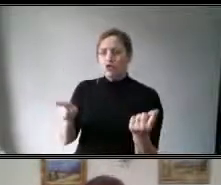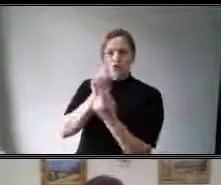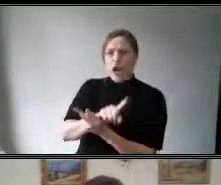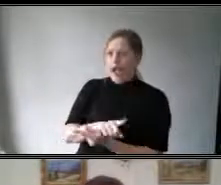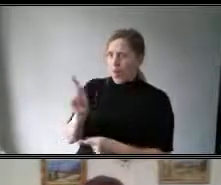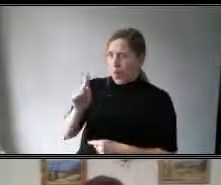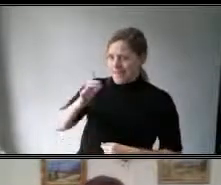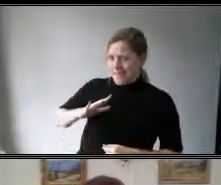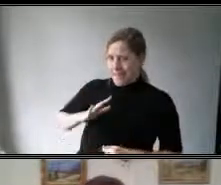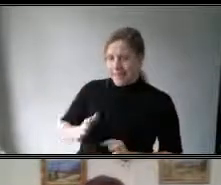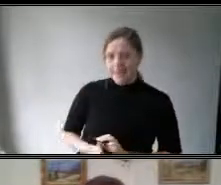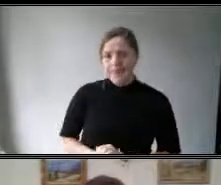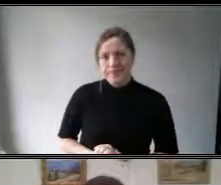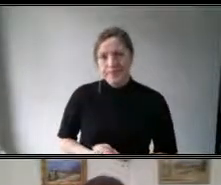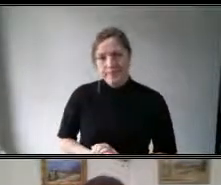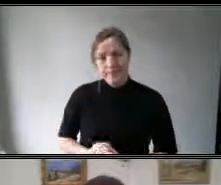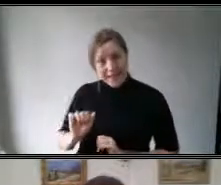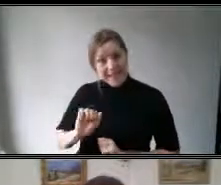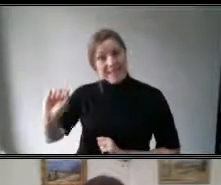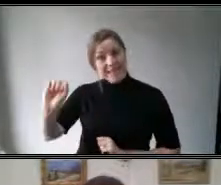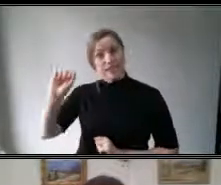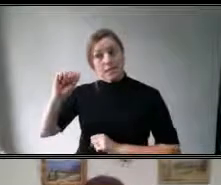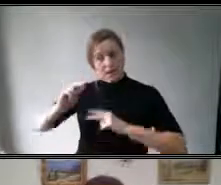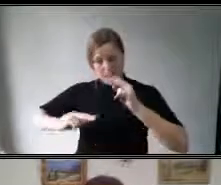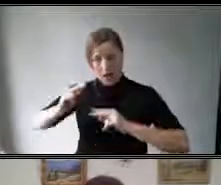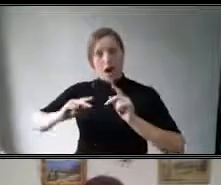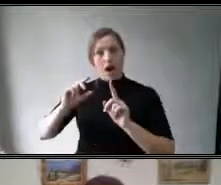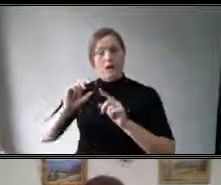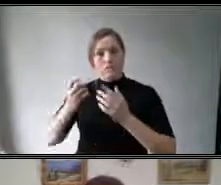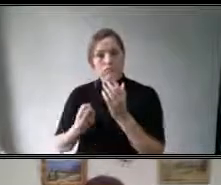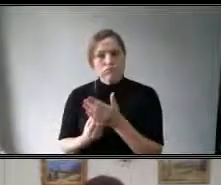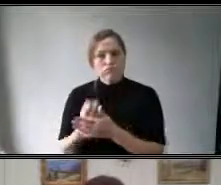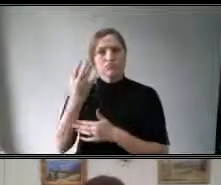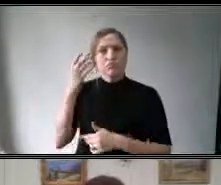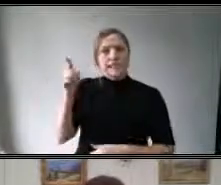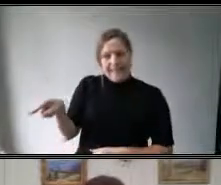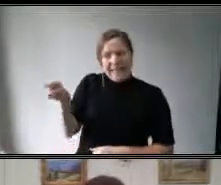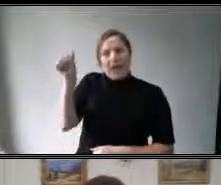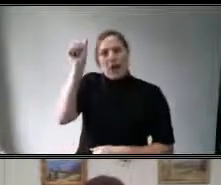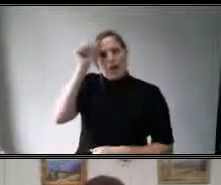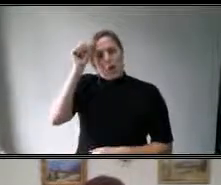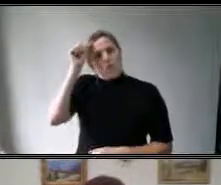his development um was just acknowledging as well that as an editor it's often quite good to be um